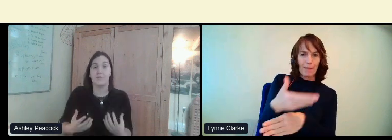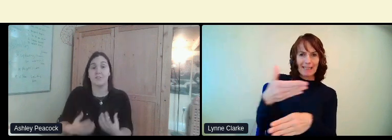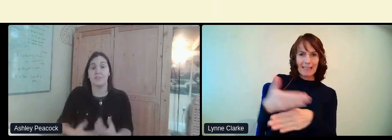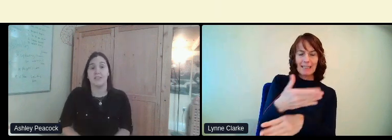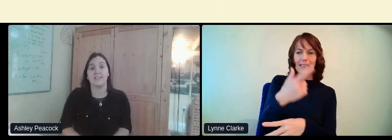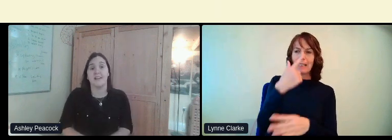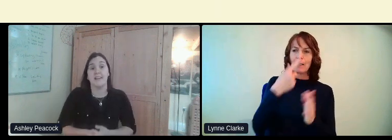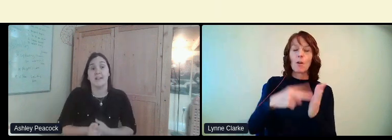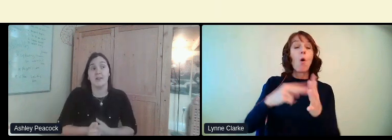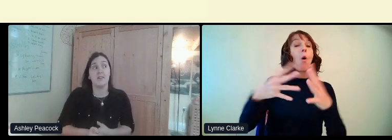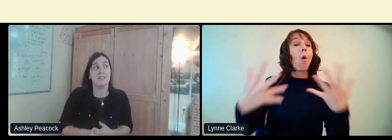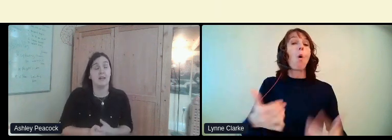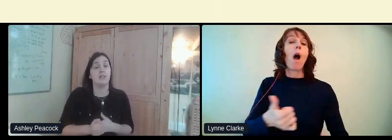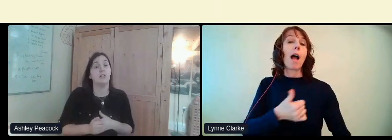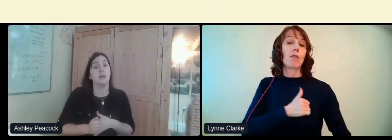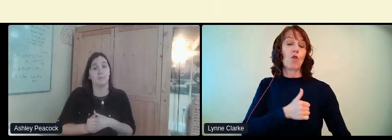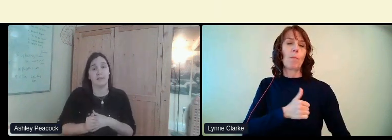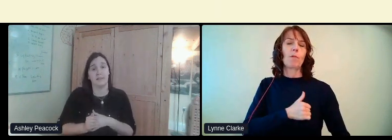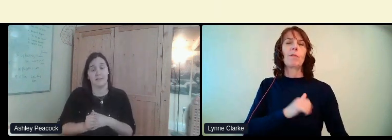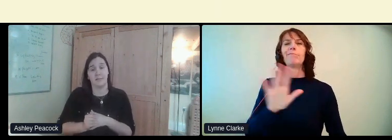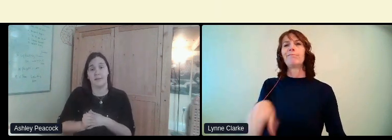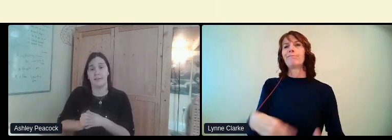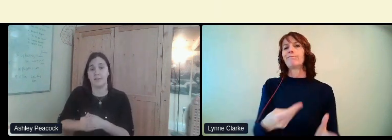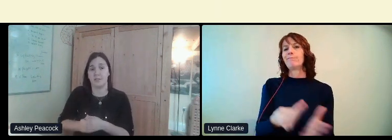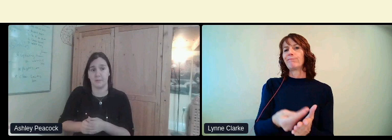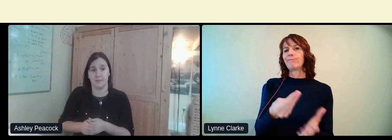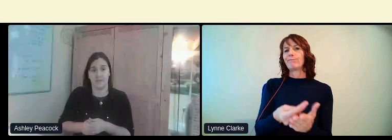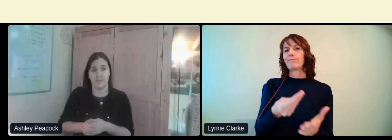the assumptions, is that it costs a lot of money to make adjustments